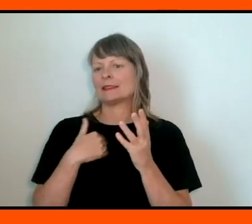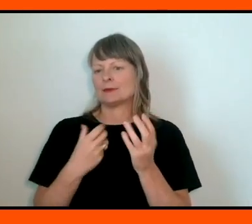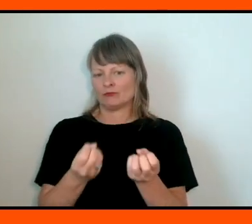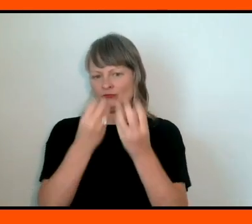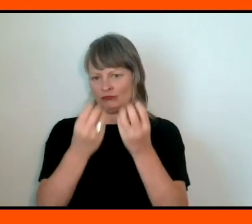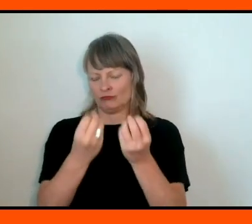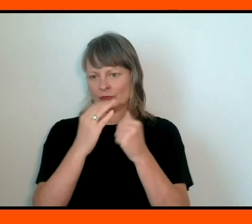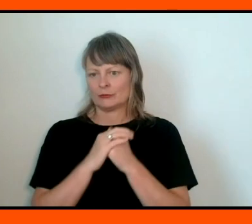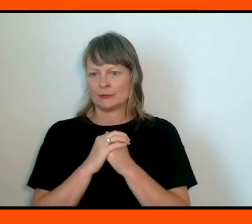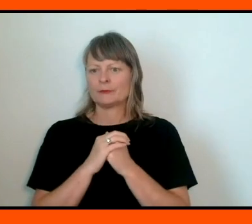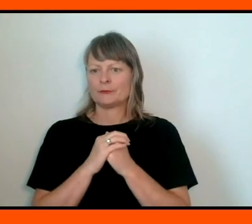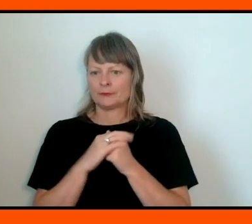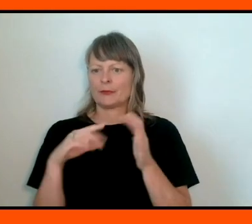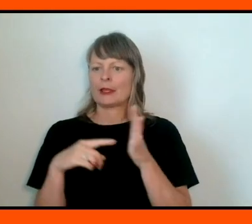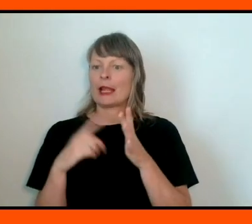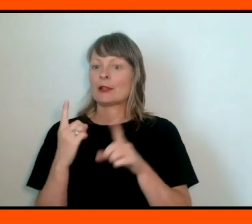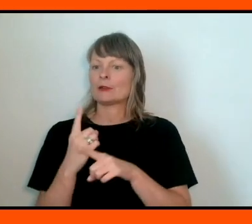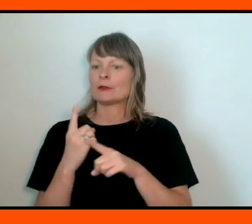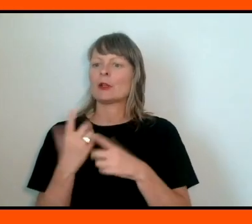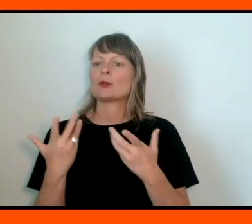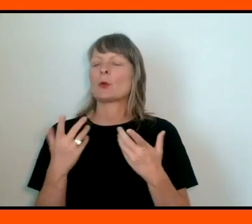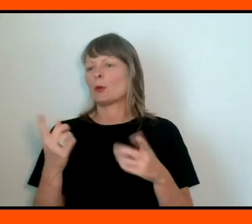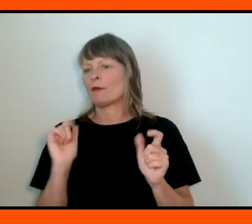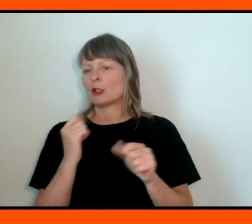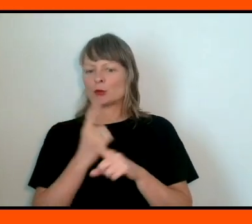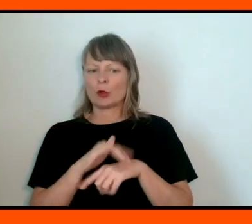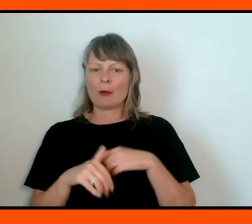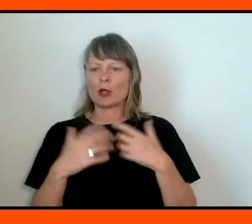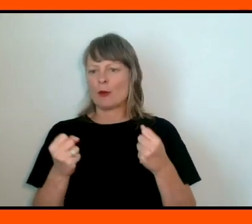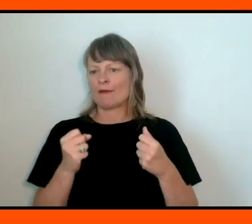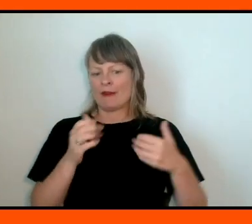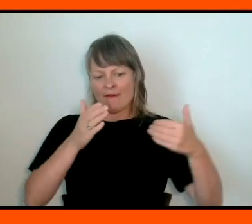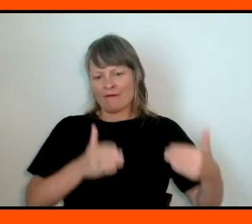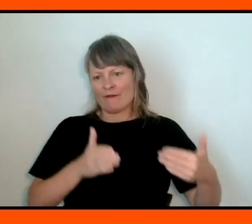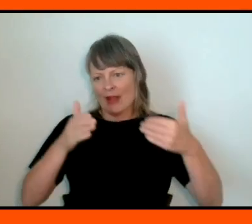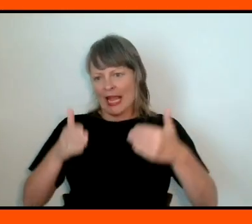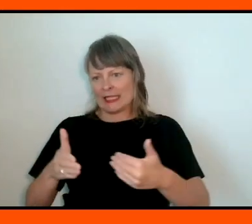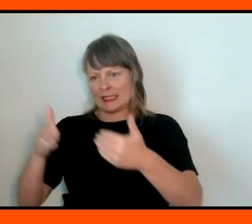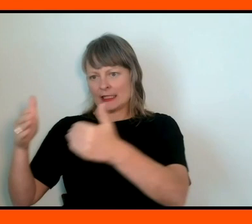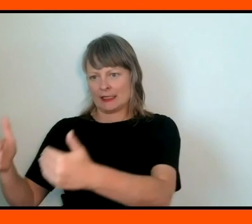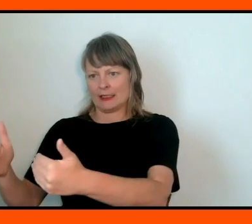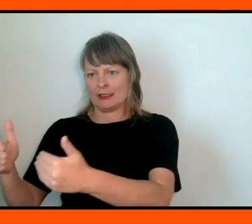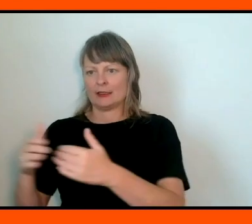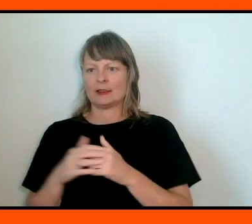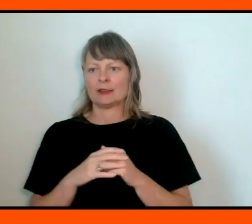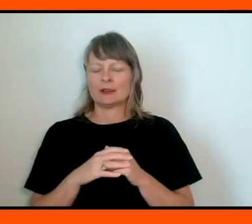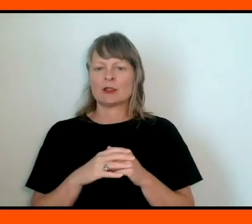You’ve talked about you’ve got phases in the consultation process so what occurs in phase 1